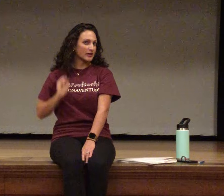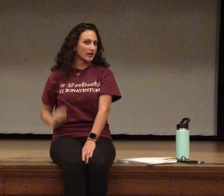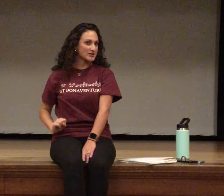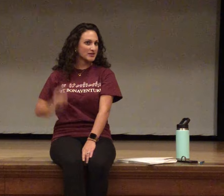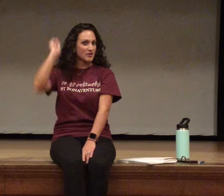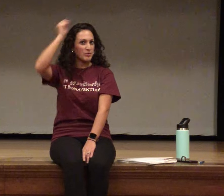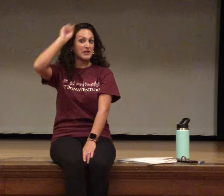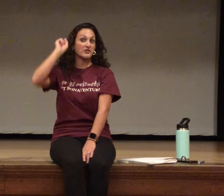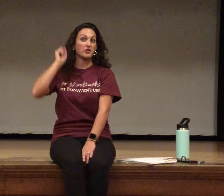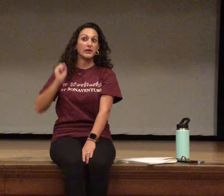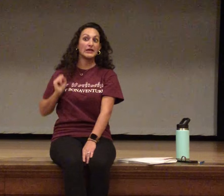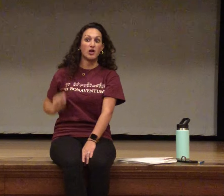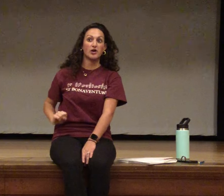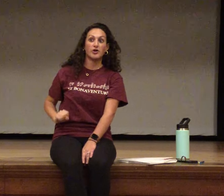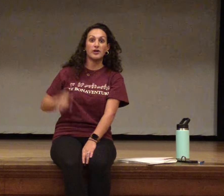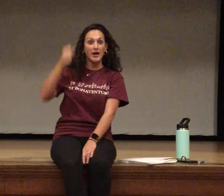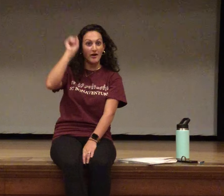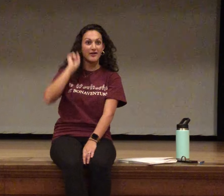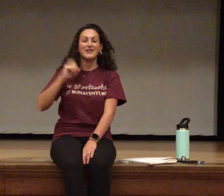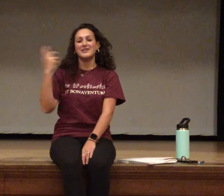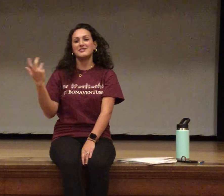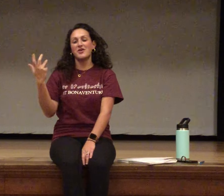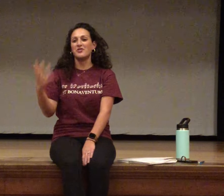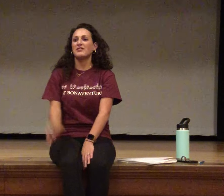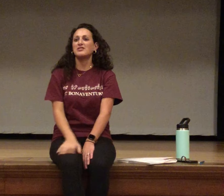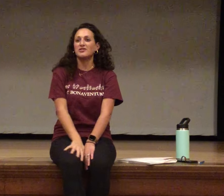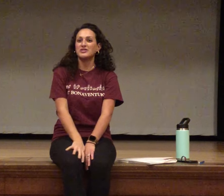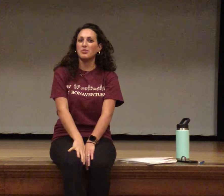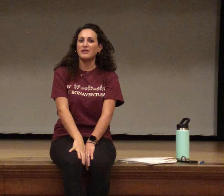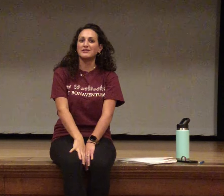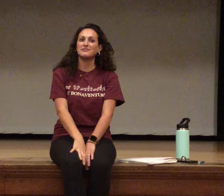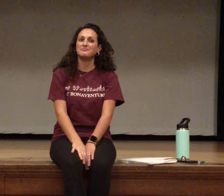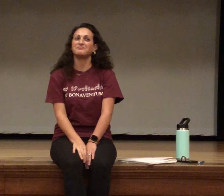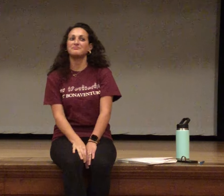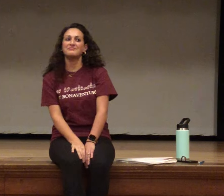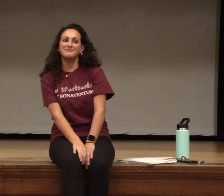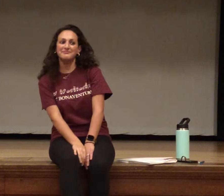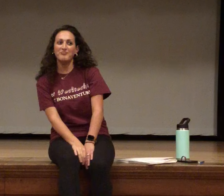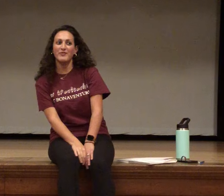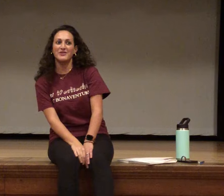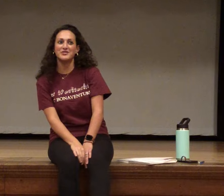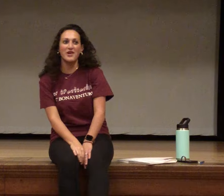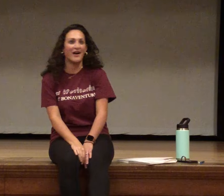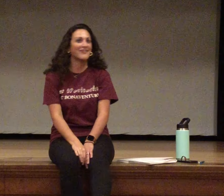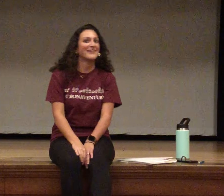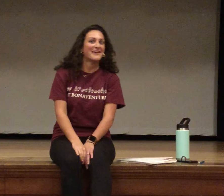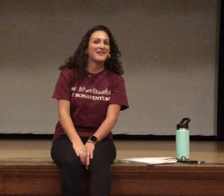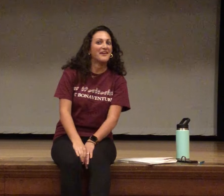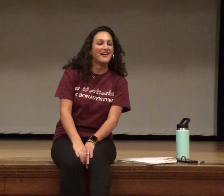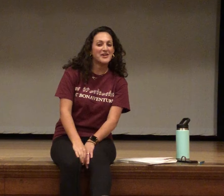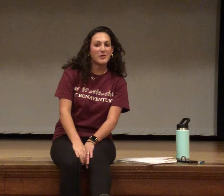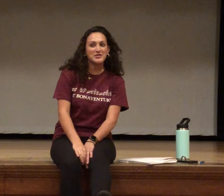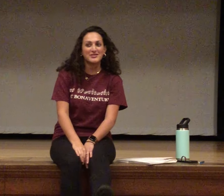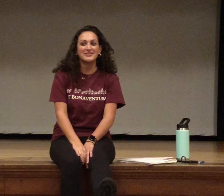like this because of her really long curly hair so it all just depends so yeah any questions